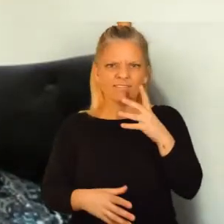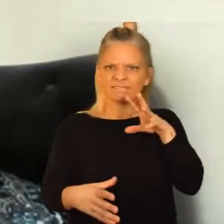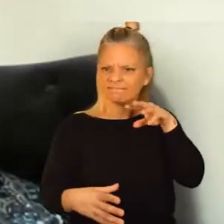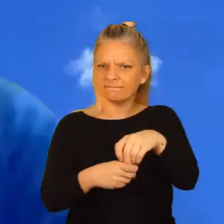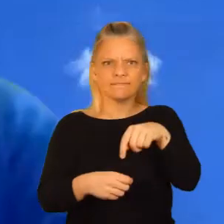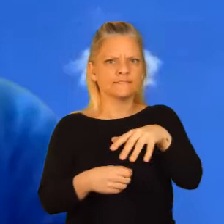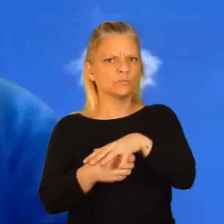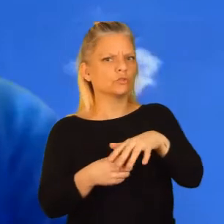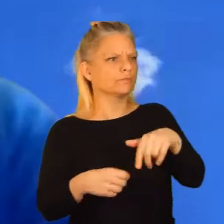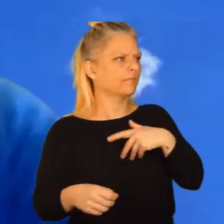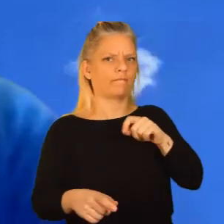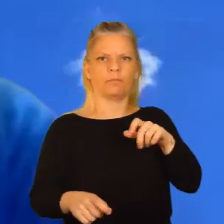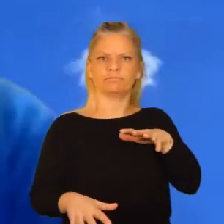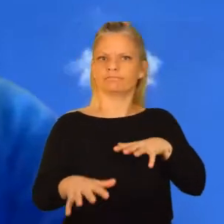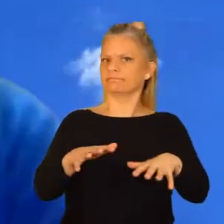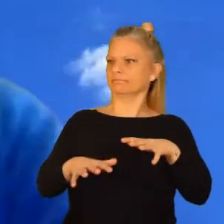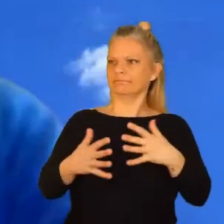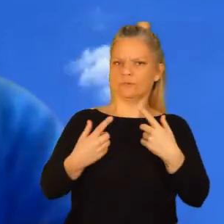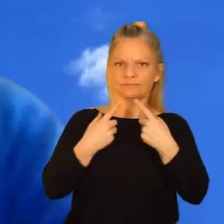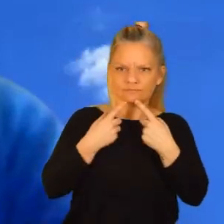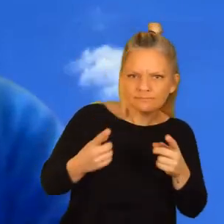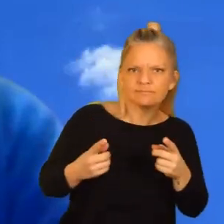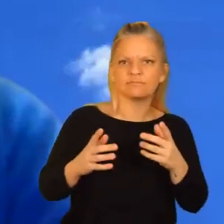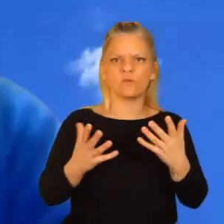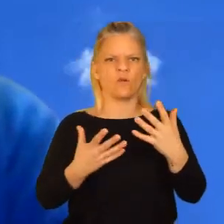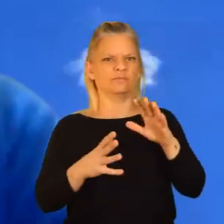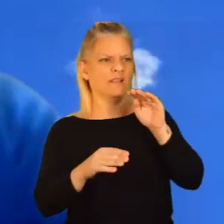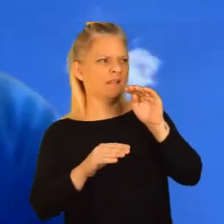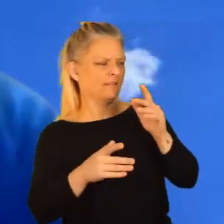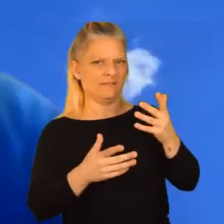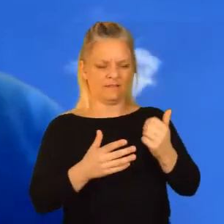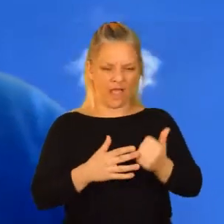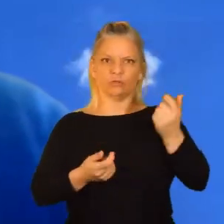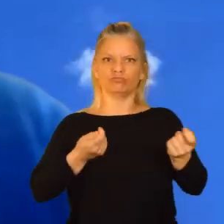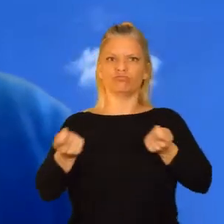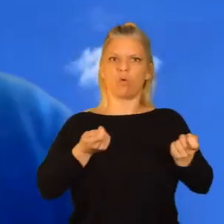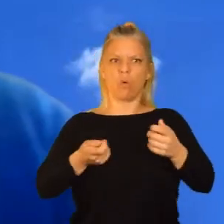Tat's so important isn't it because because when you get into that situation where you feel that